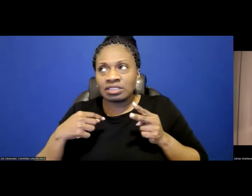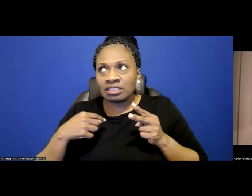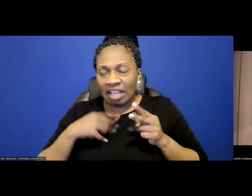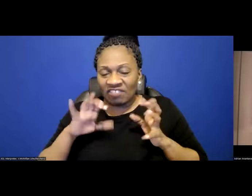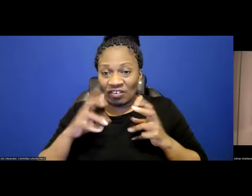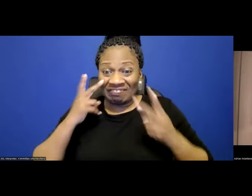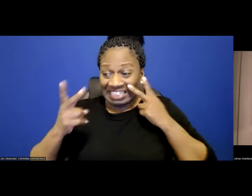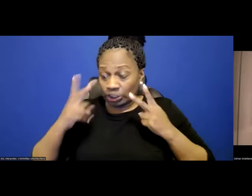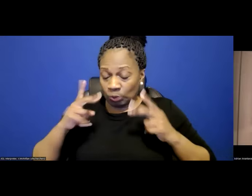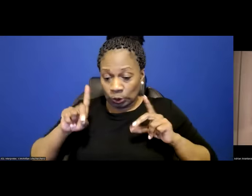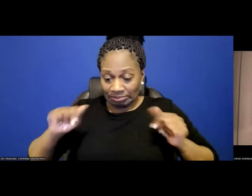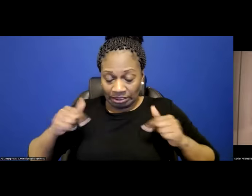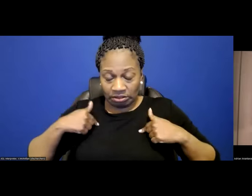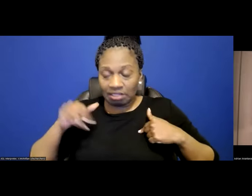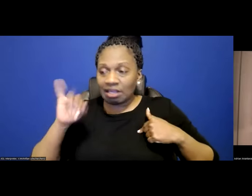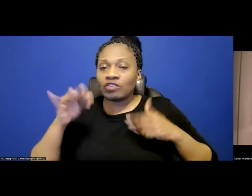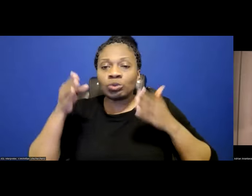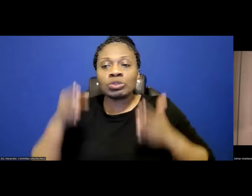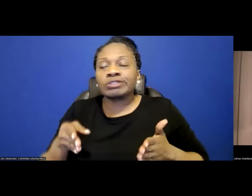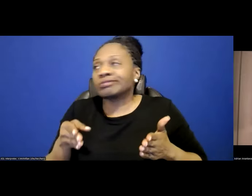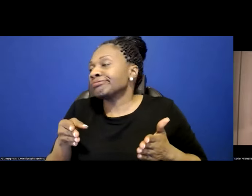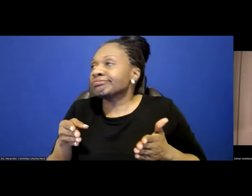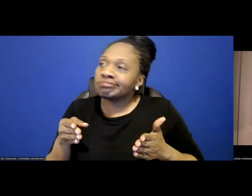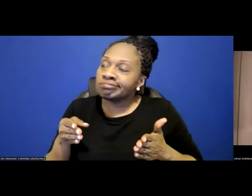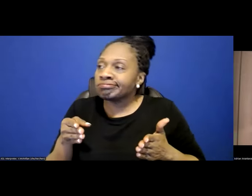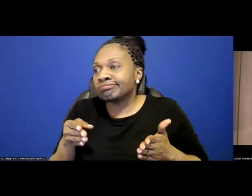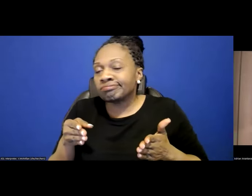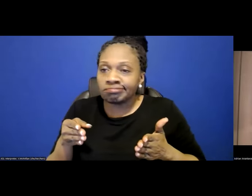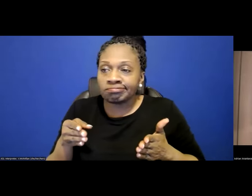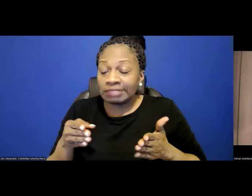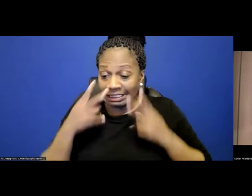If someone is seeing me play,